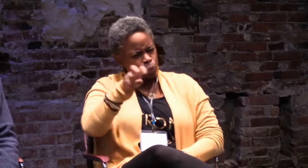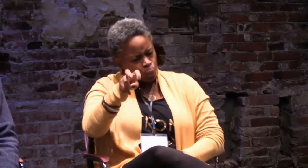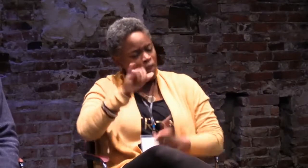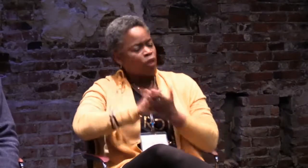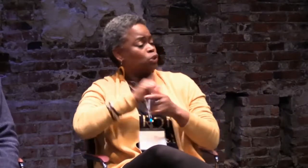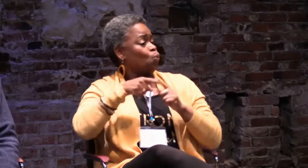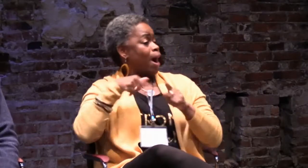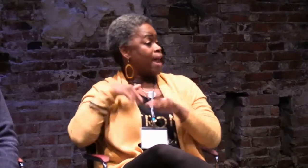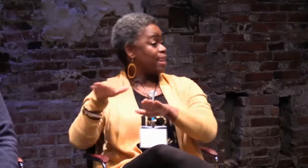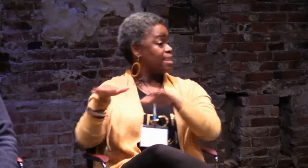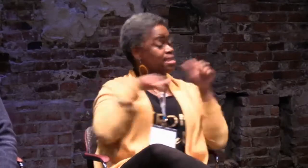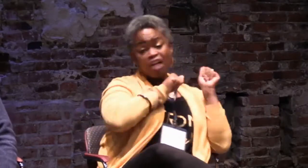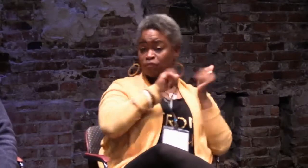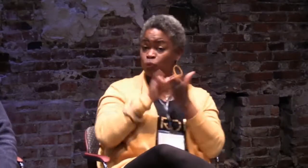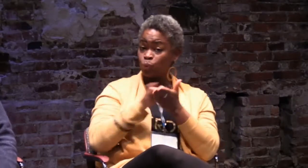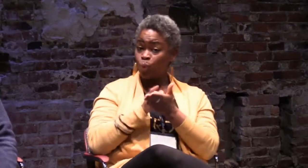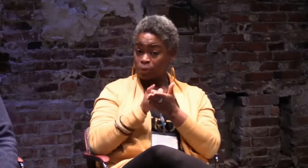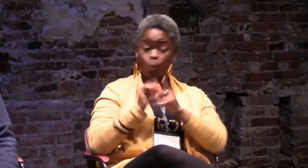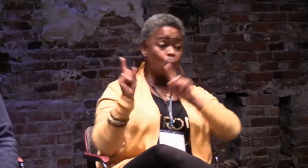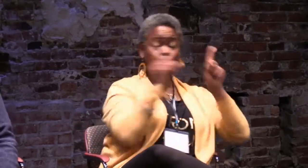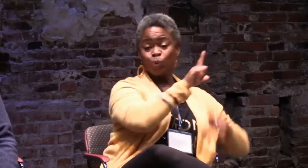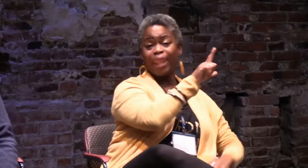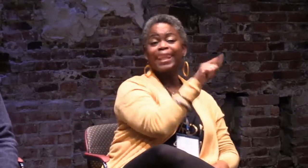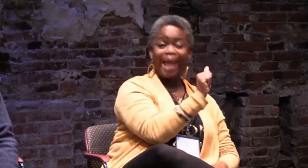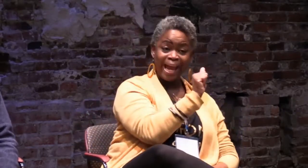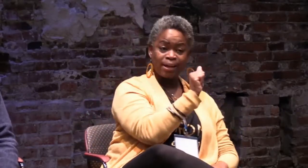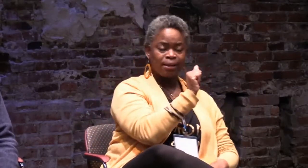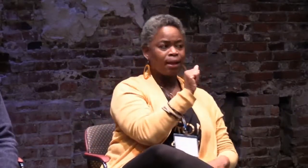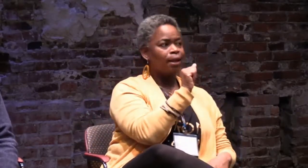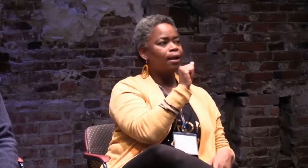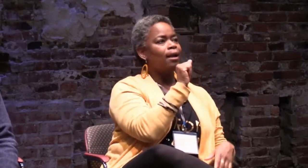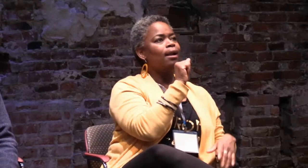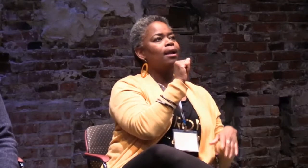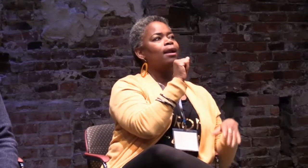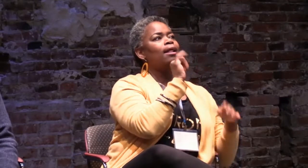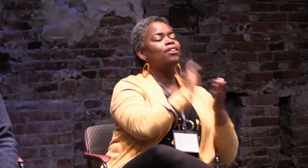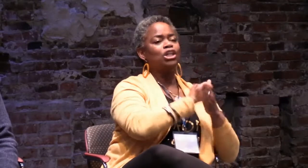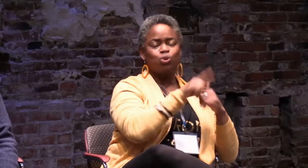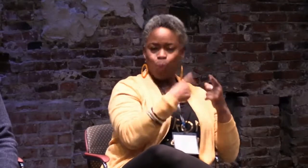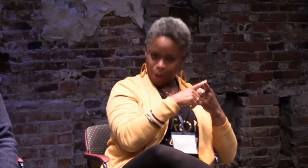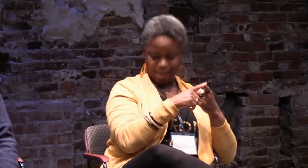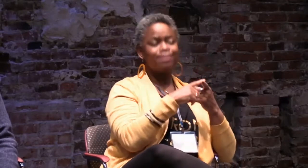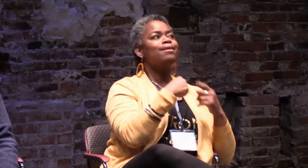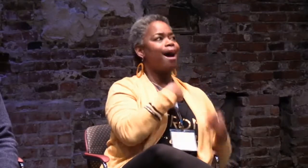Where was my personal journey? So I left New York, settled in L.A.,